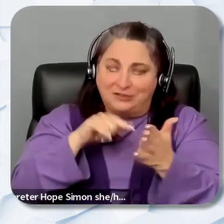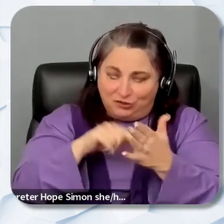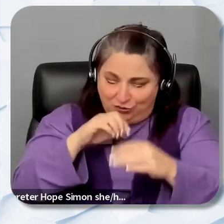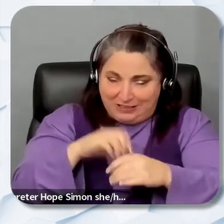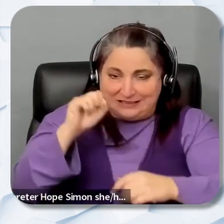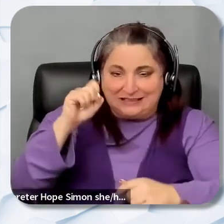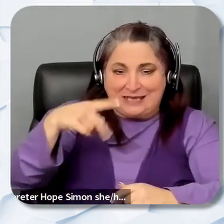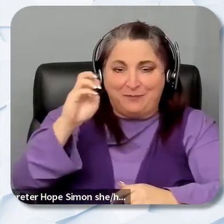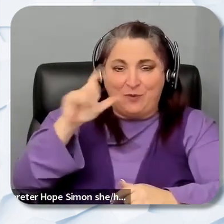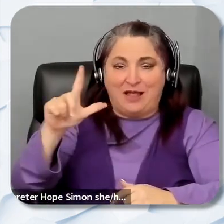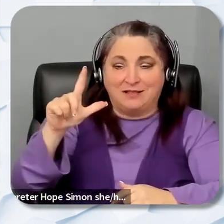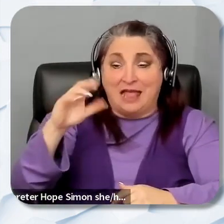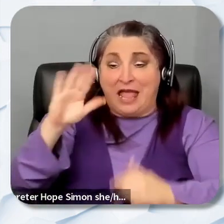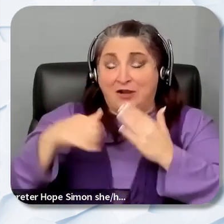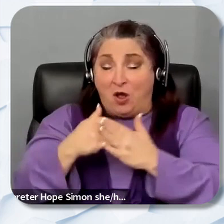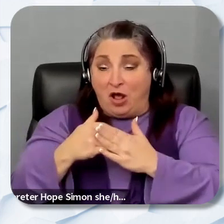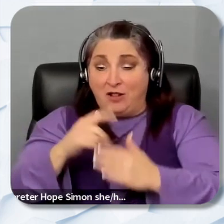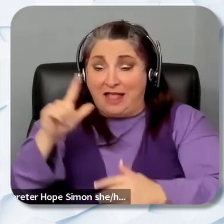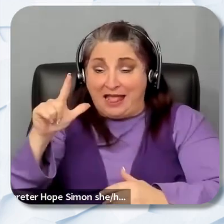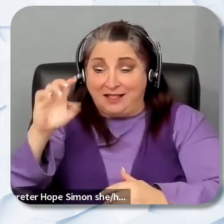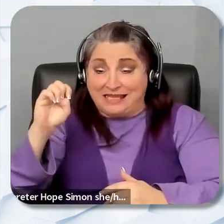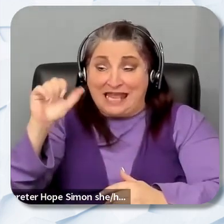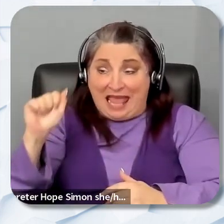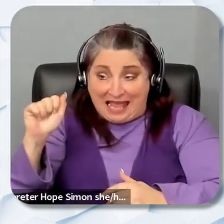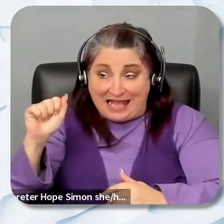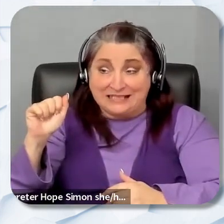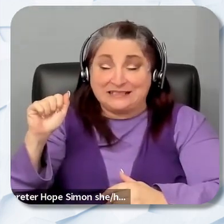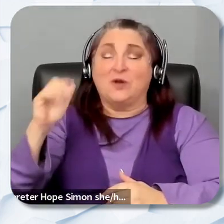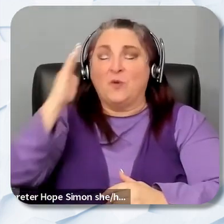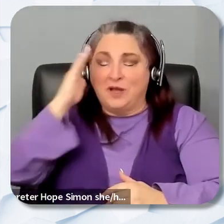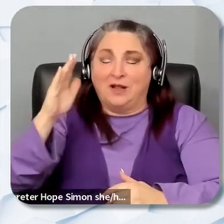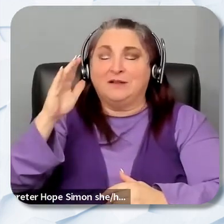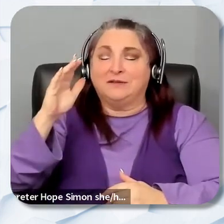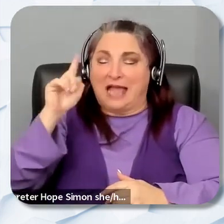all targeted Level 1 and 2 LEAs will need to complete the student record review by June